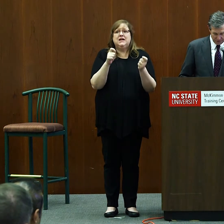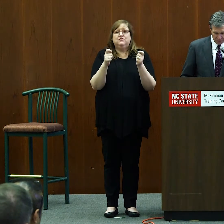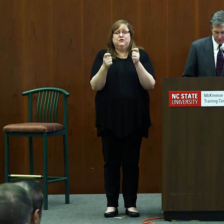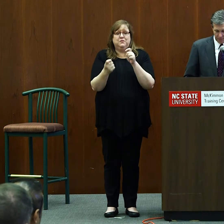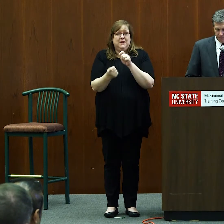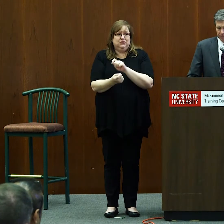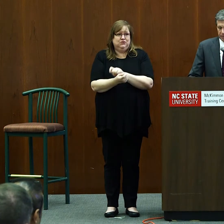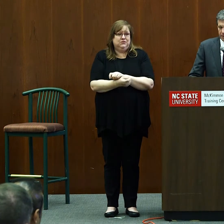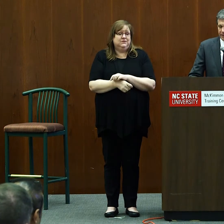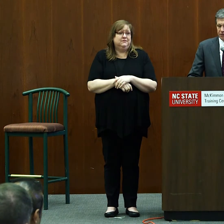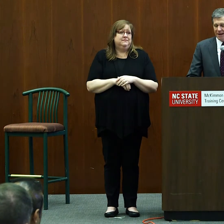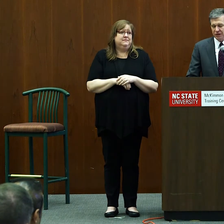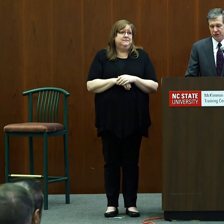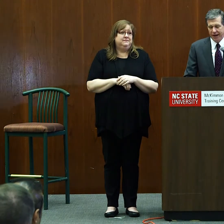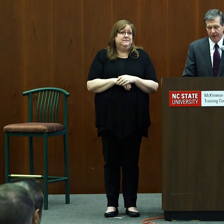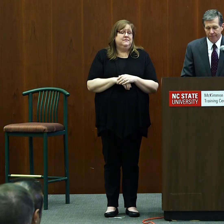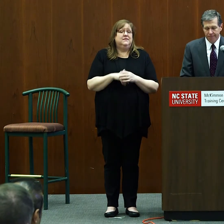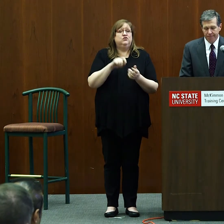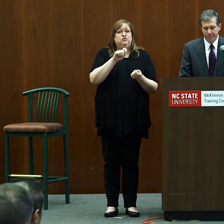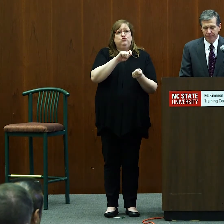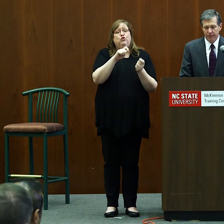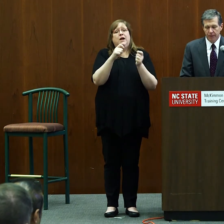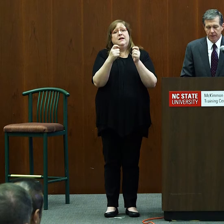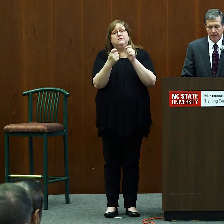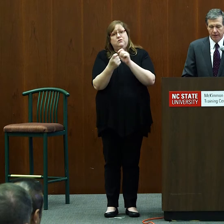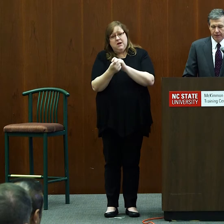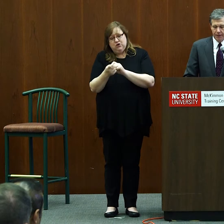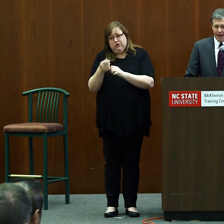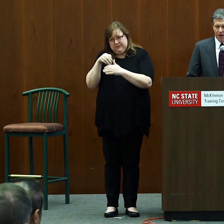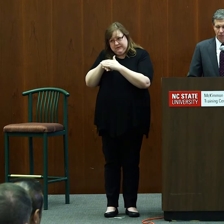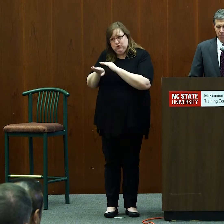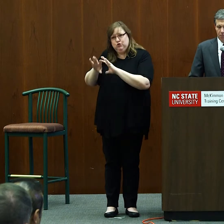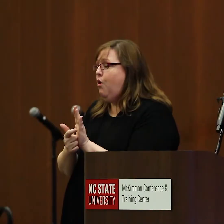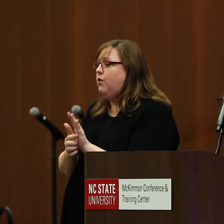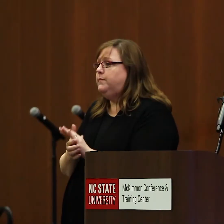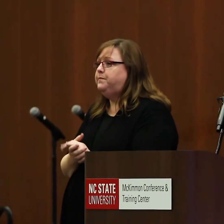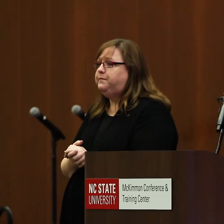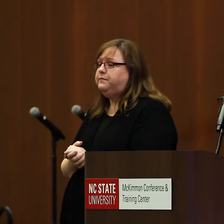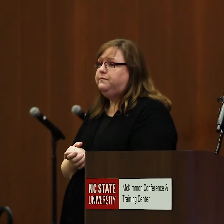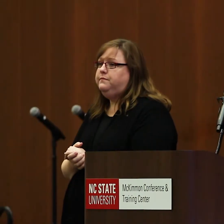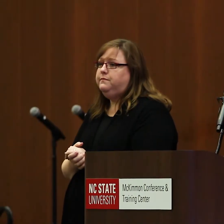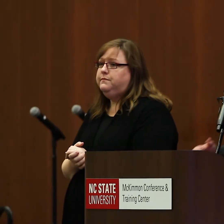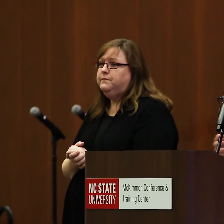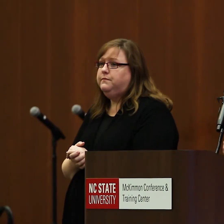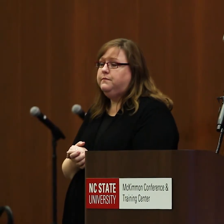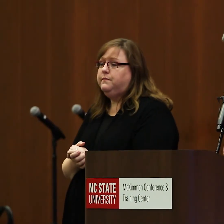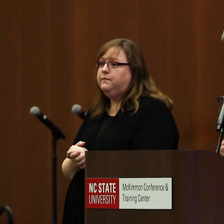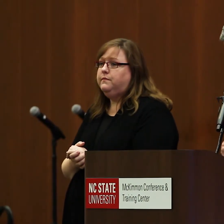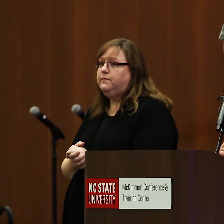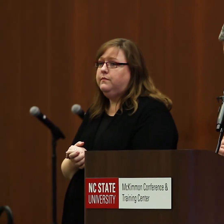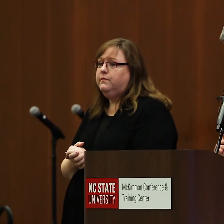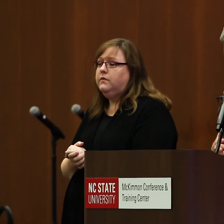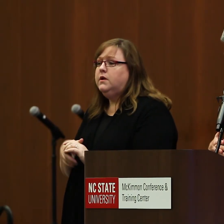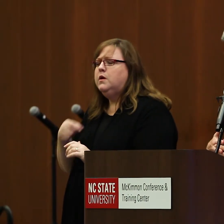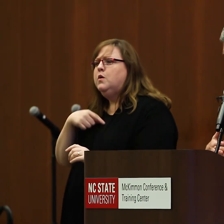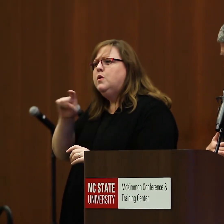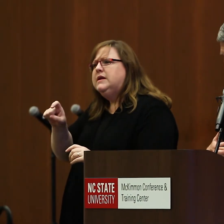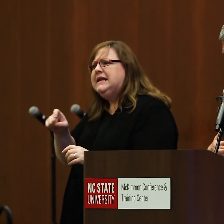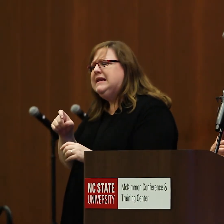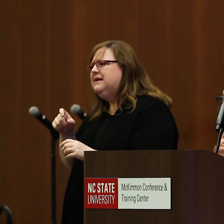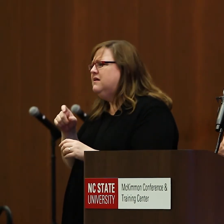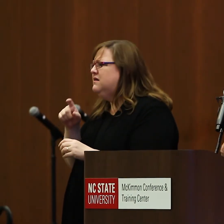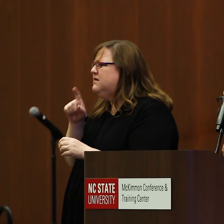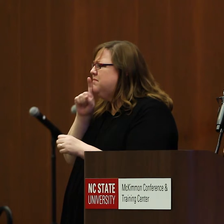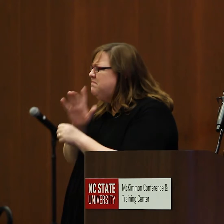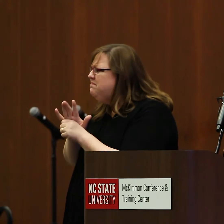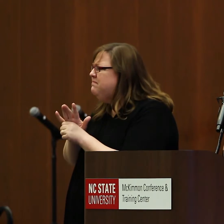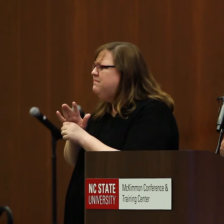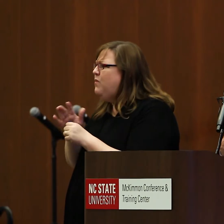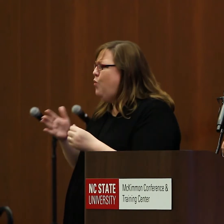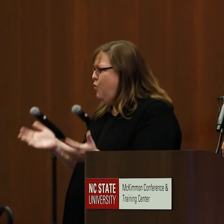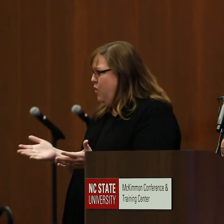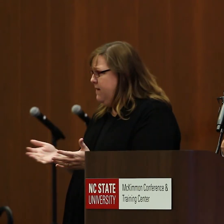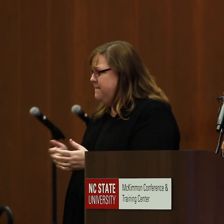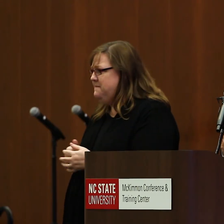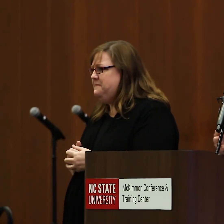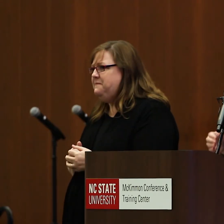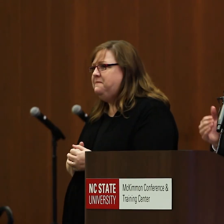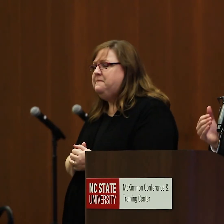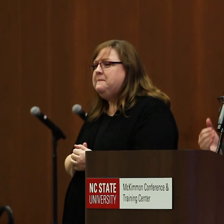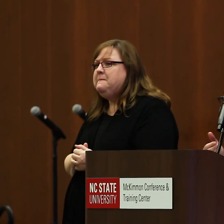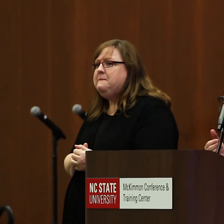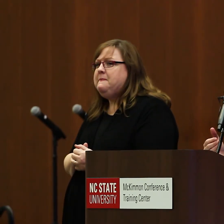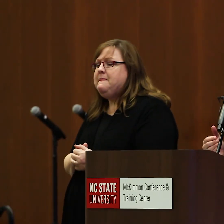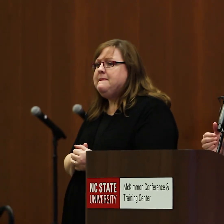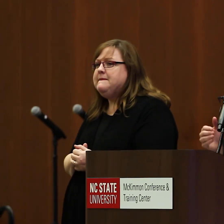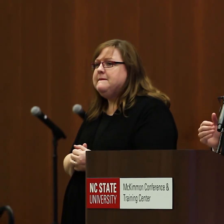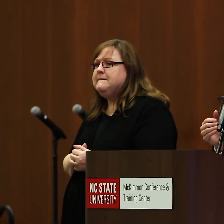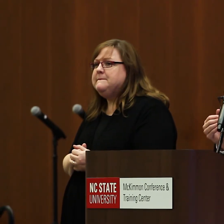into managed care. Now, what we need to make sure, is that the reform that we